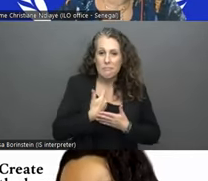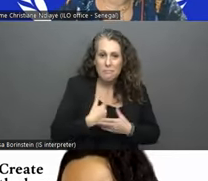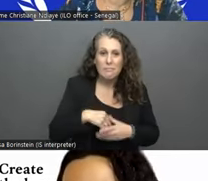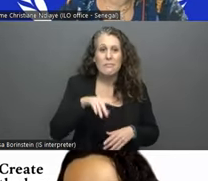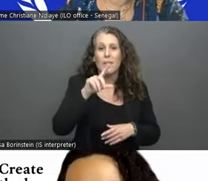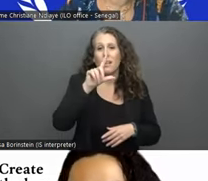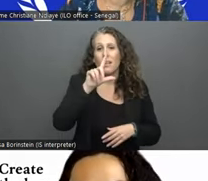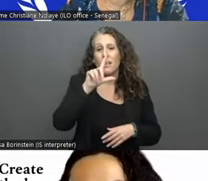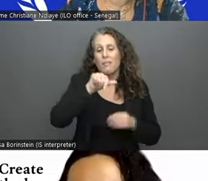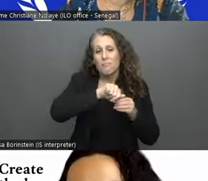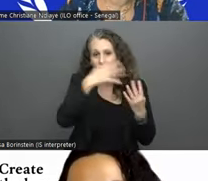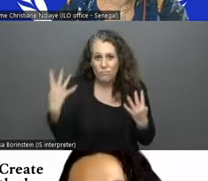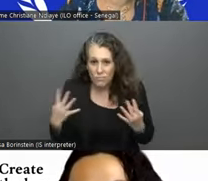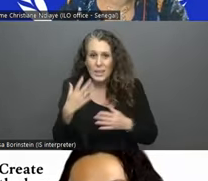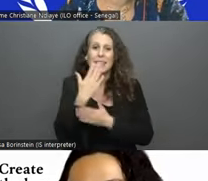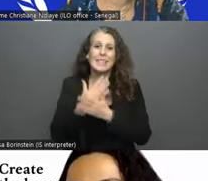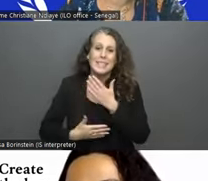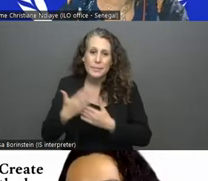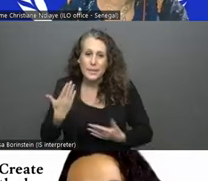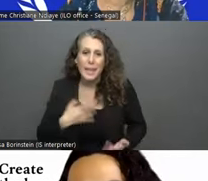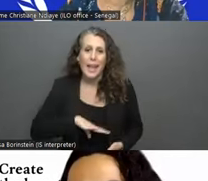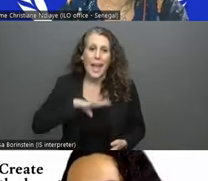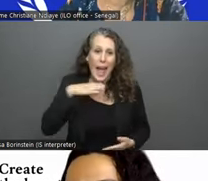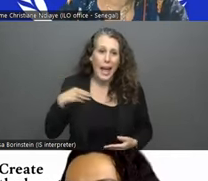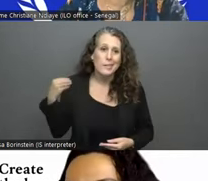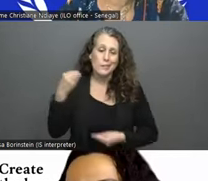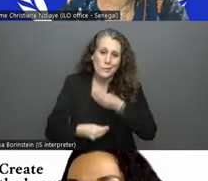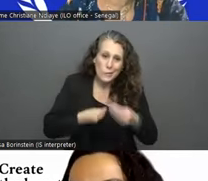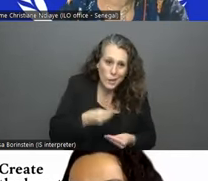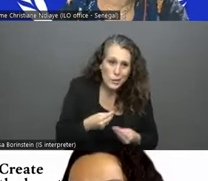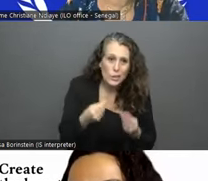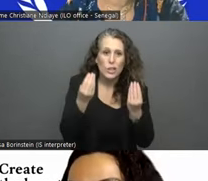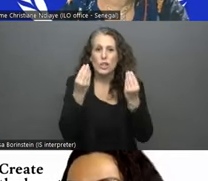10:55:14 and hence why I'm here today, then social, economic and multicultural origins,